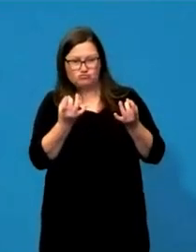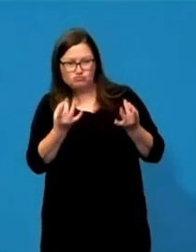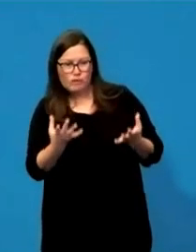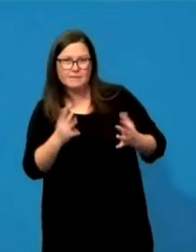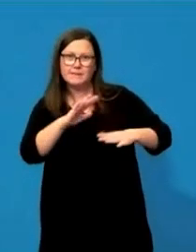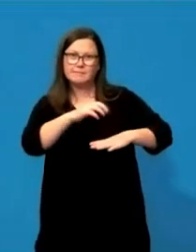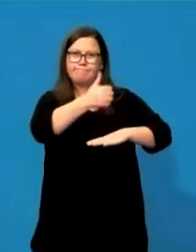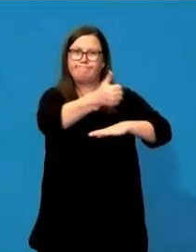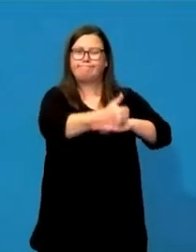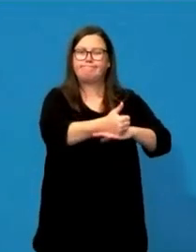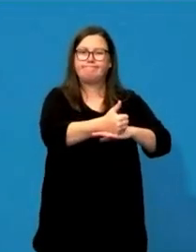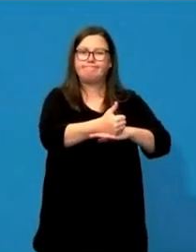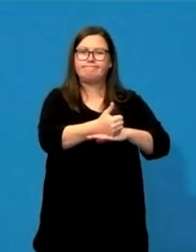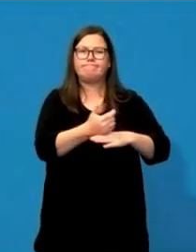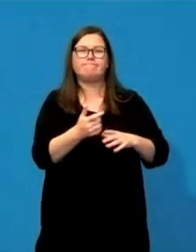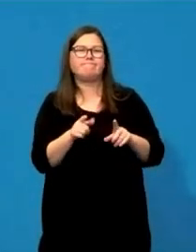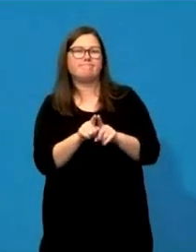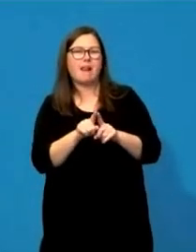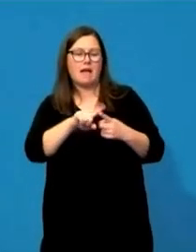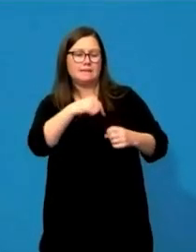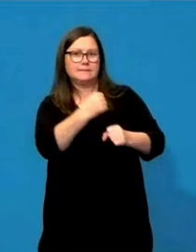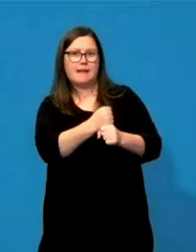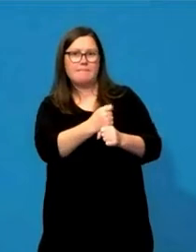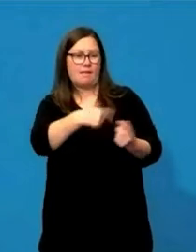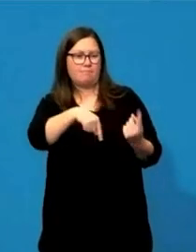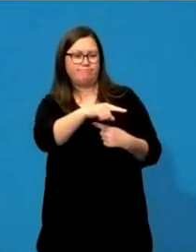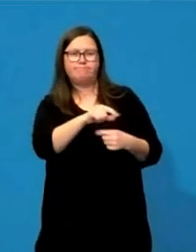like, for supports in that place.